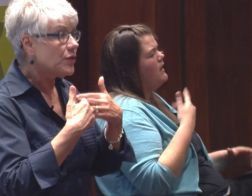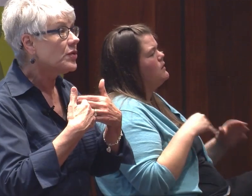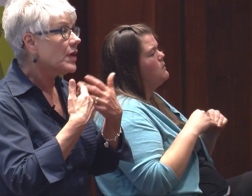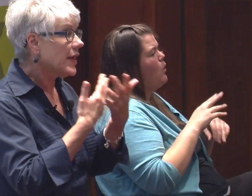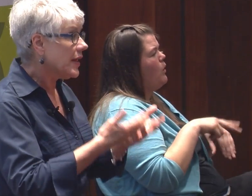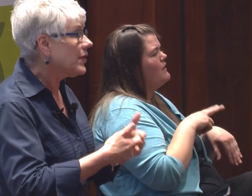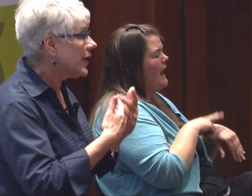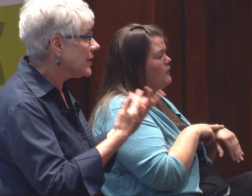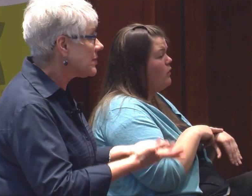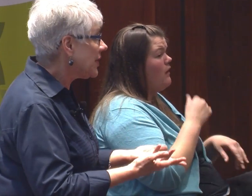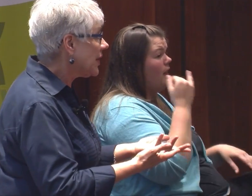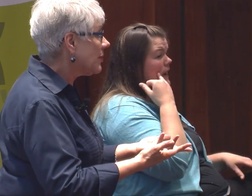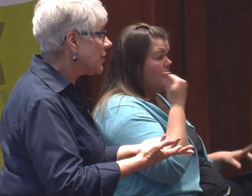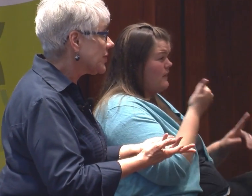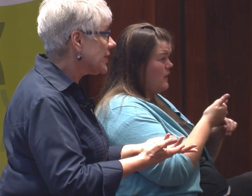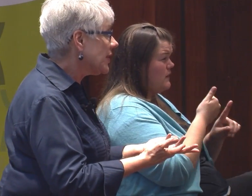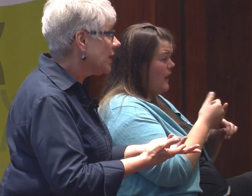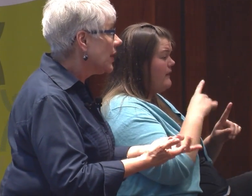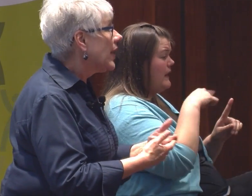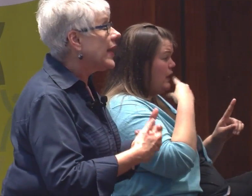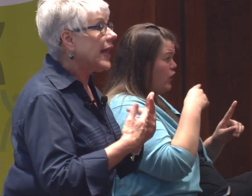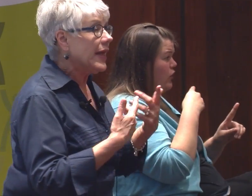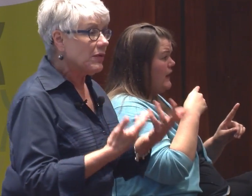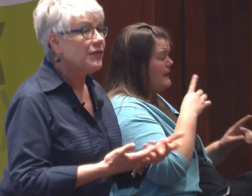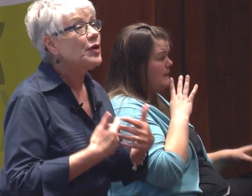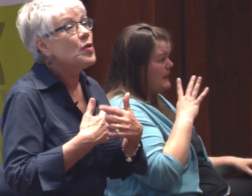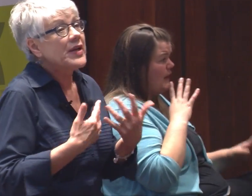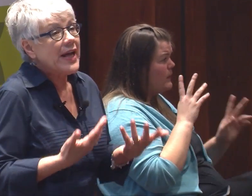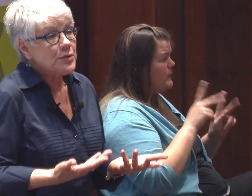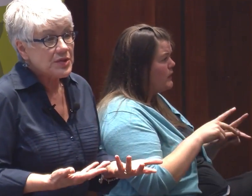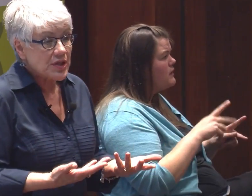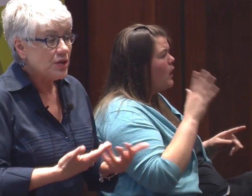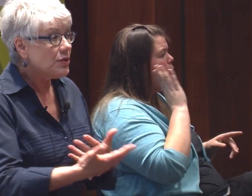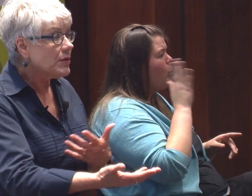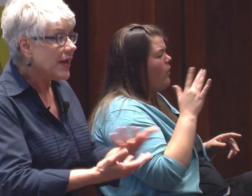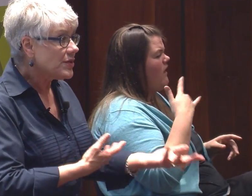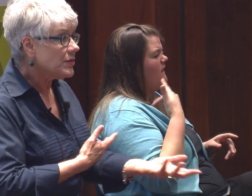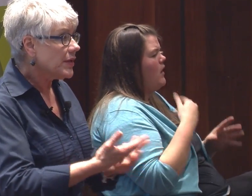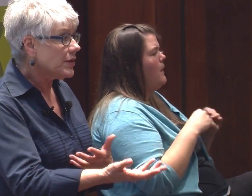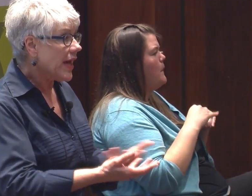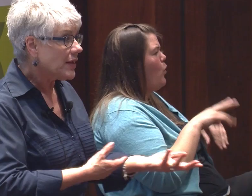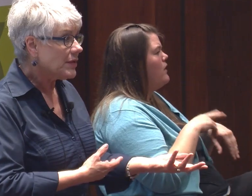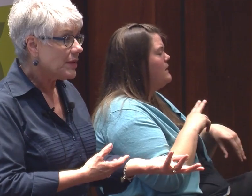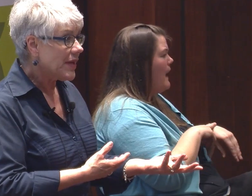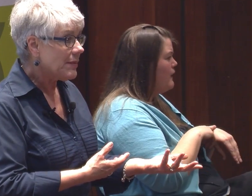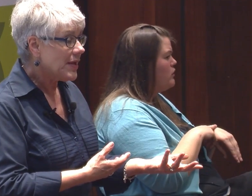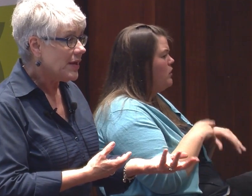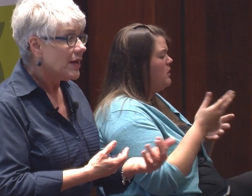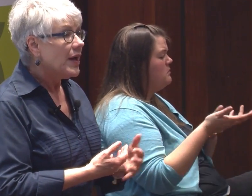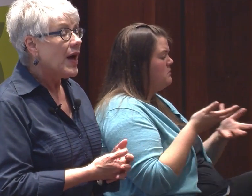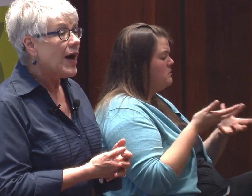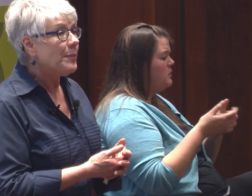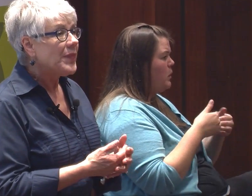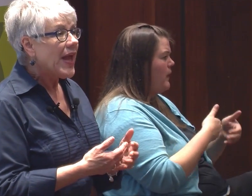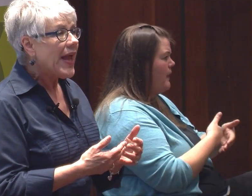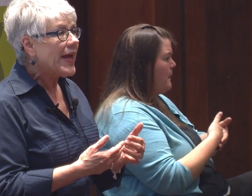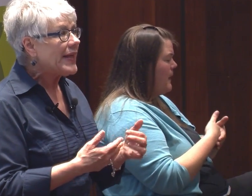If you were a hearing and speaking person, it will feel more natural to you as you interact with the baby.